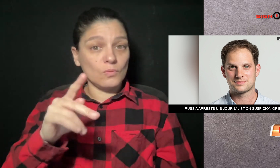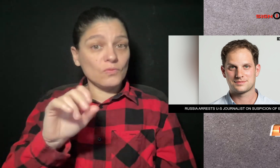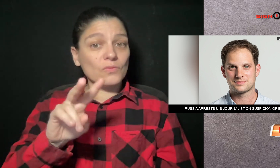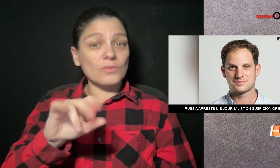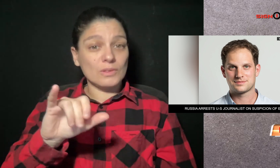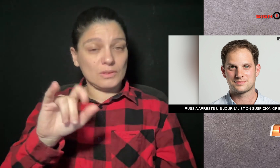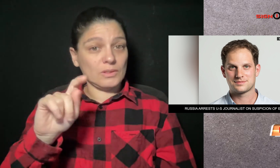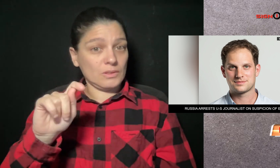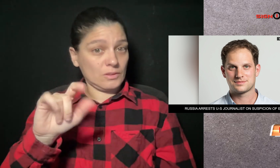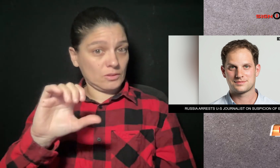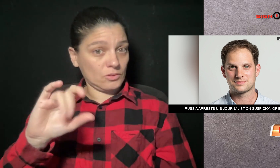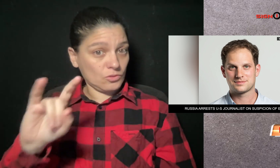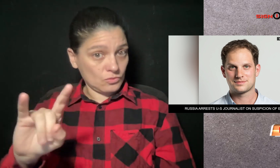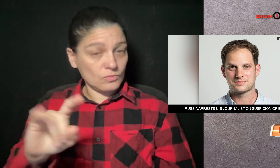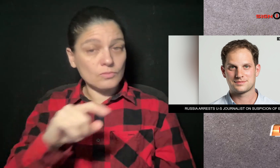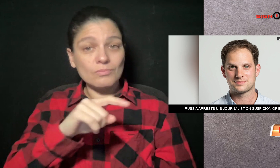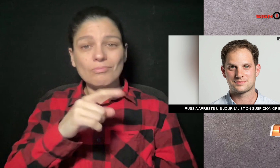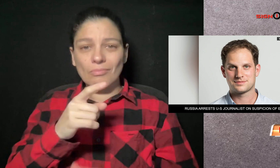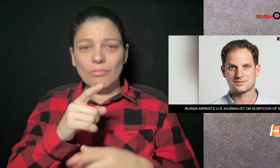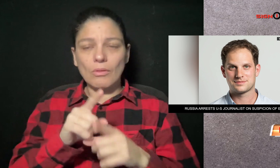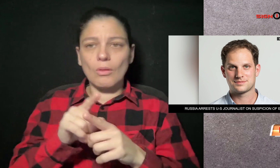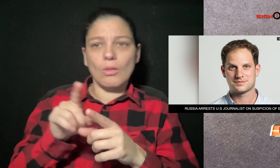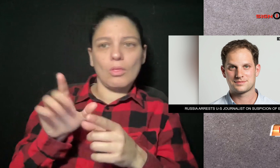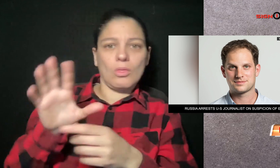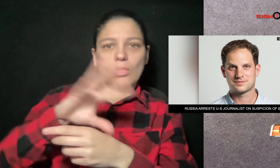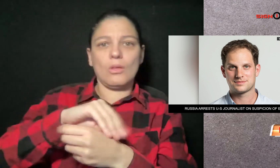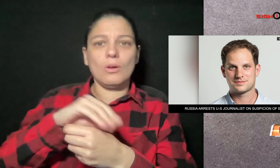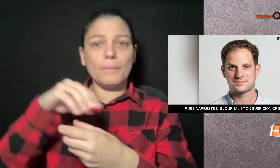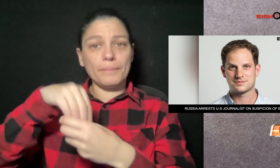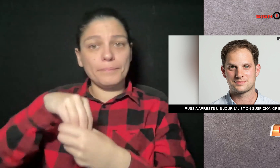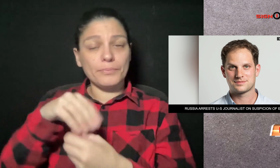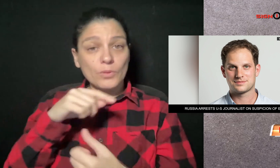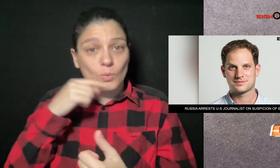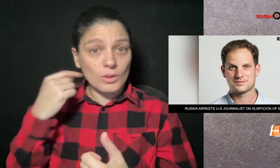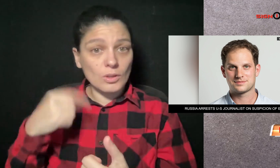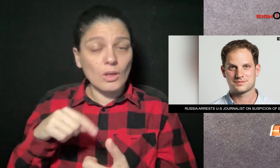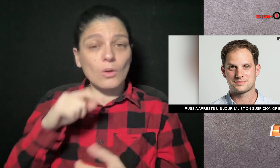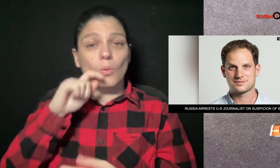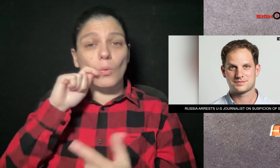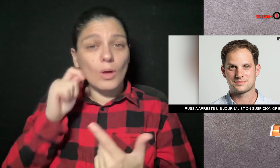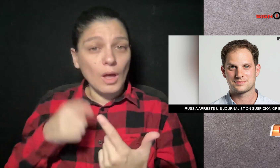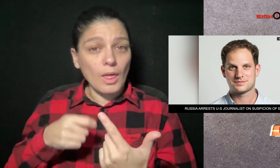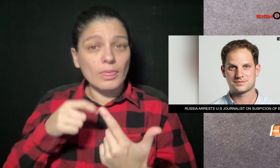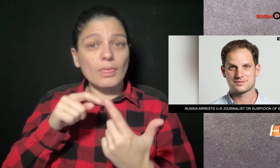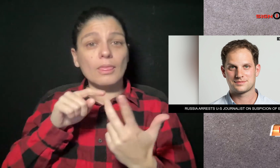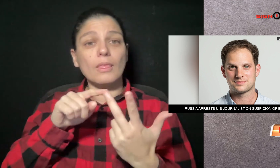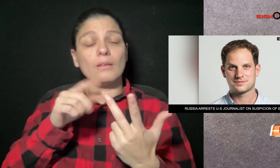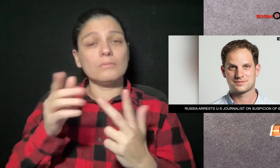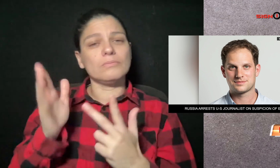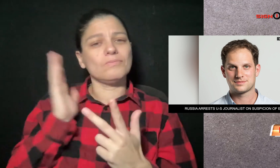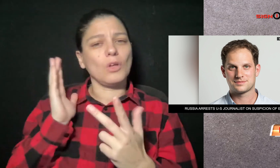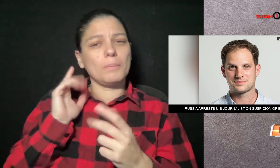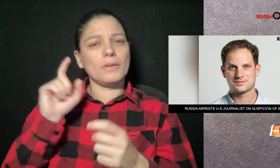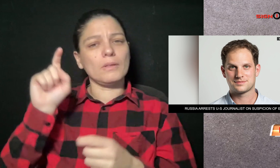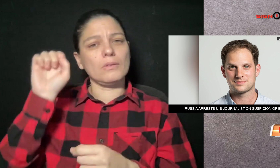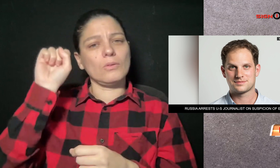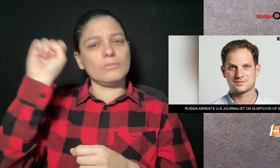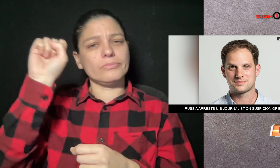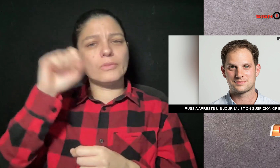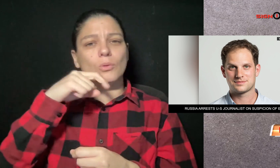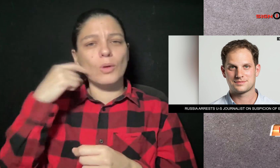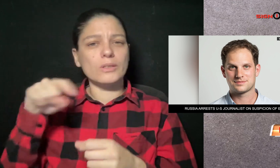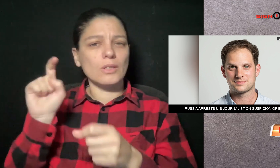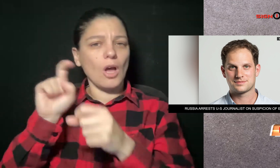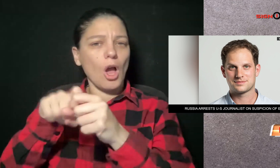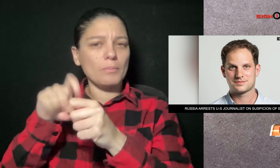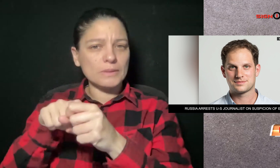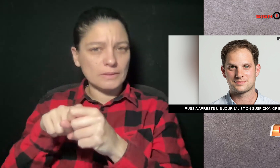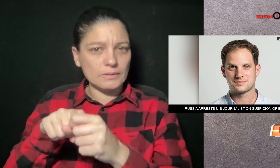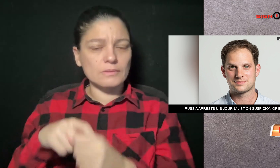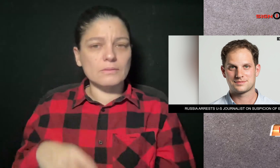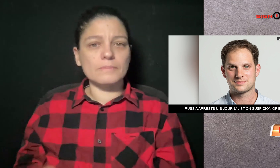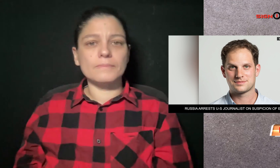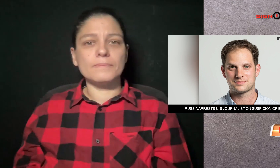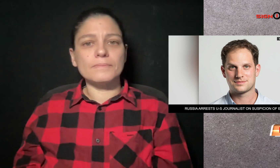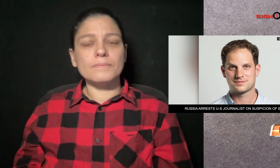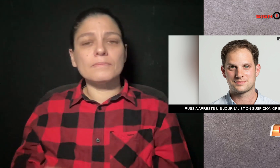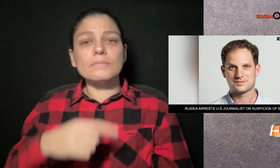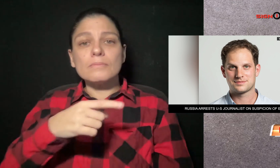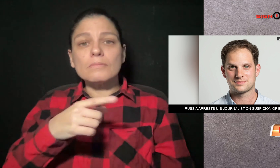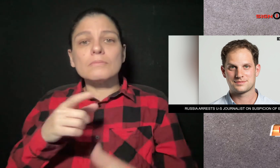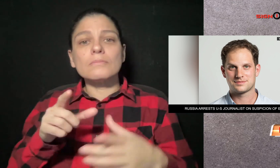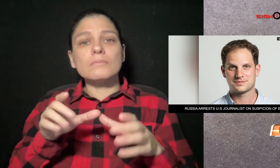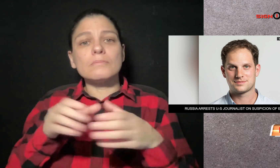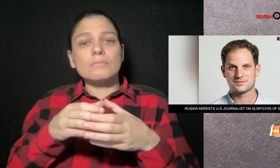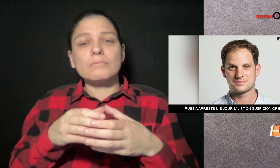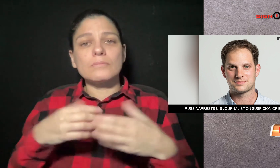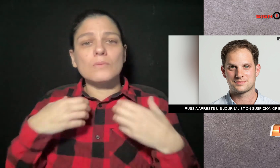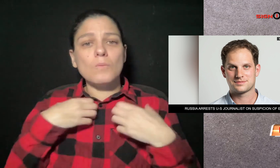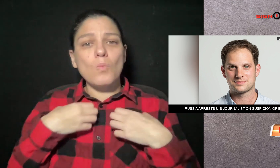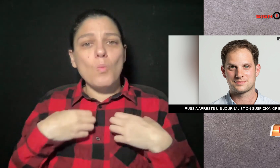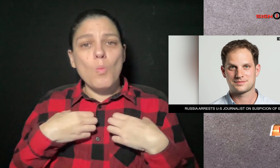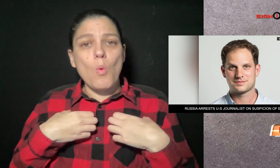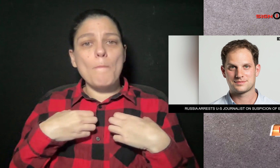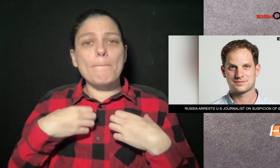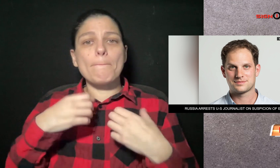covers Russia Ukraine and the former Soviet Union